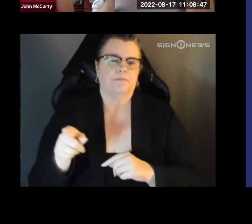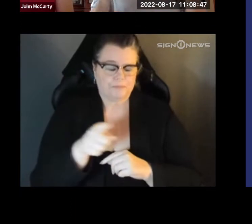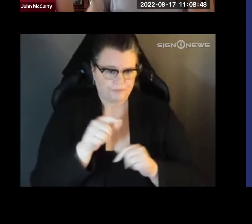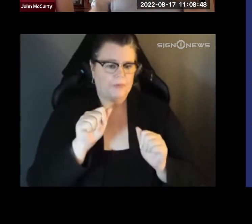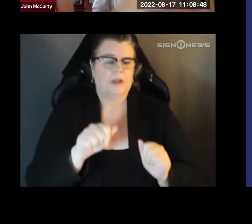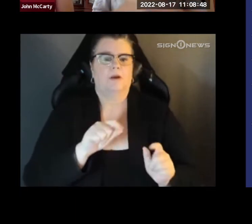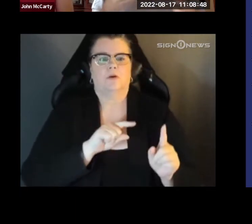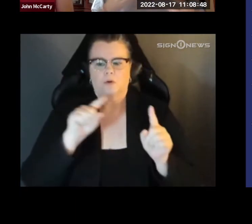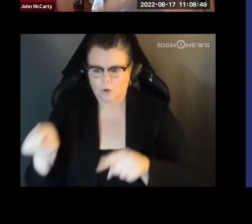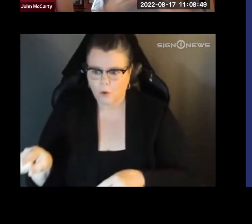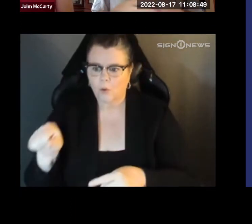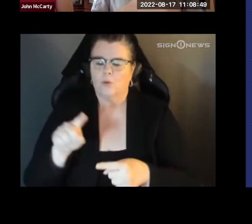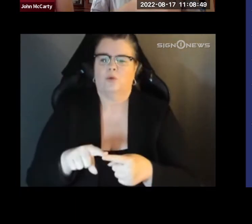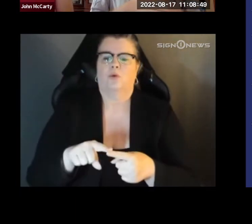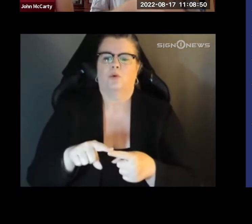so that you can decide if you want to vote for them